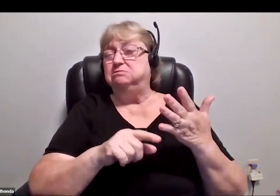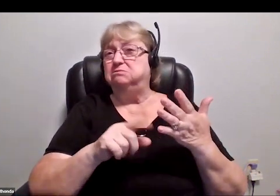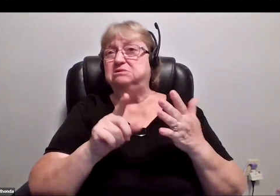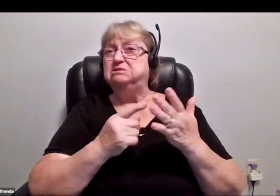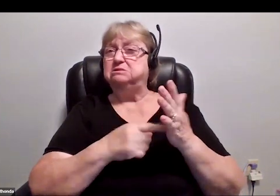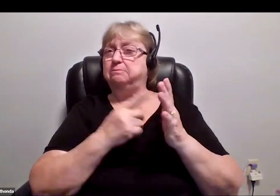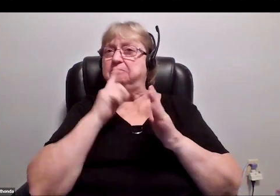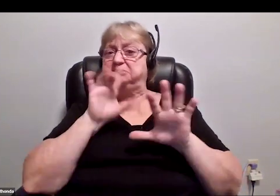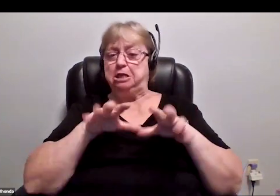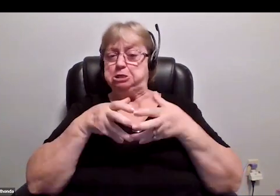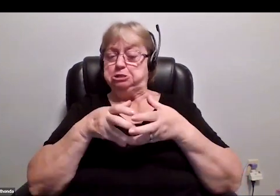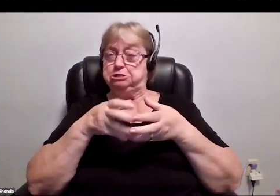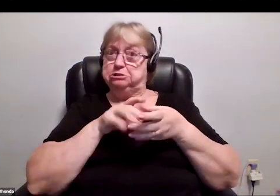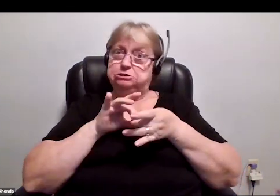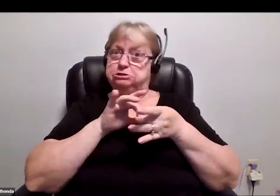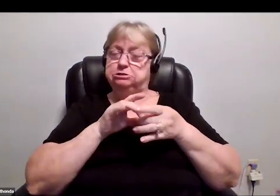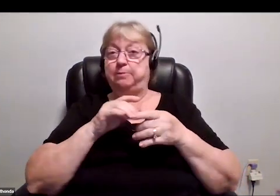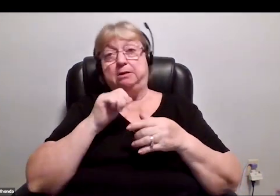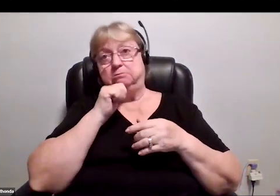even though not everyone with autism has EDS.